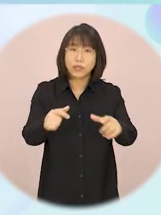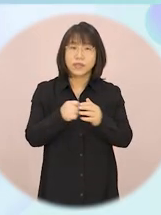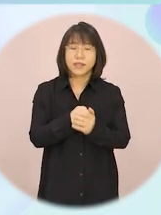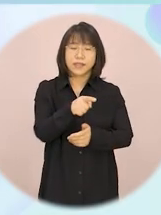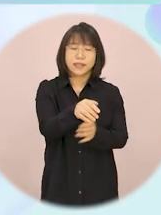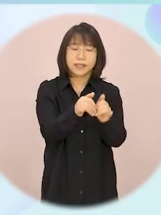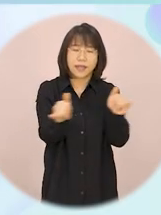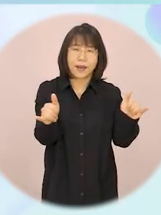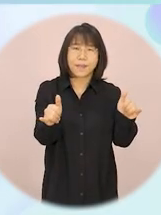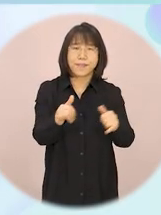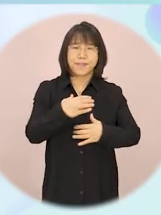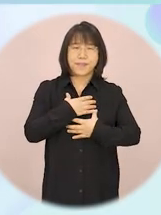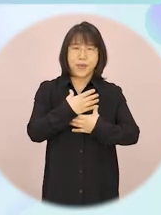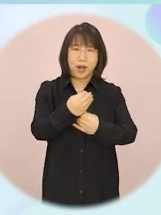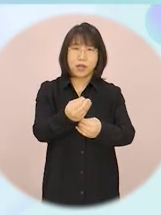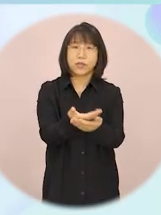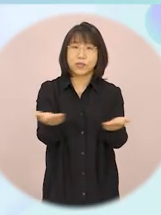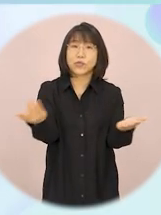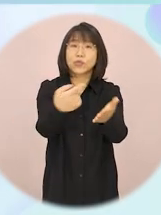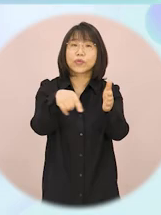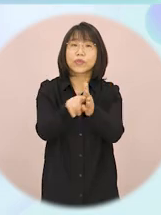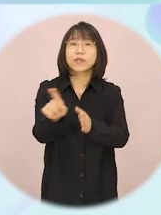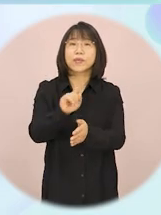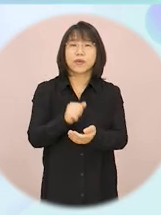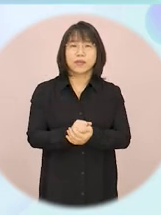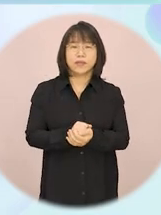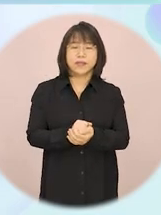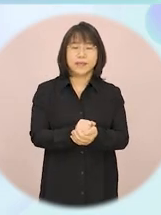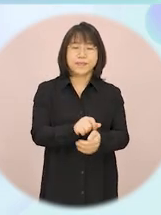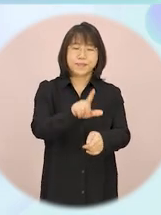Gangseo-gu will provide free riding coupons for village buses to customers